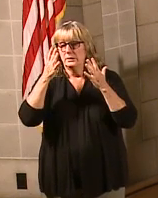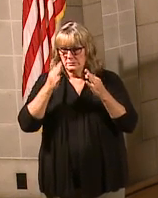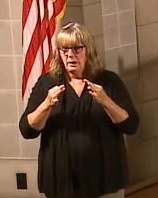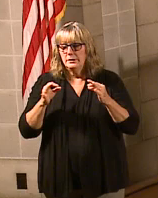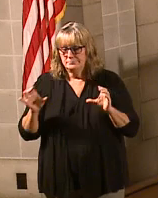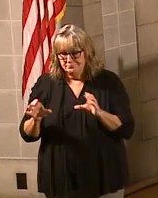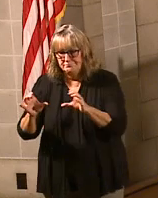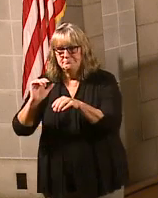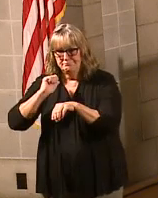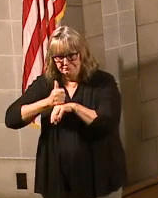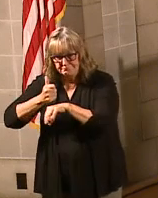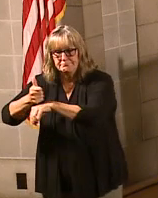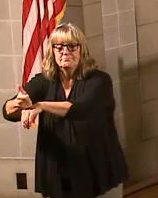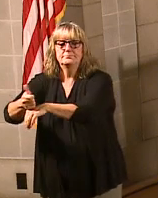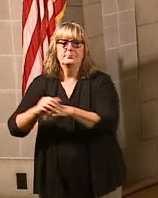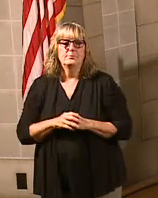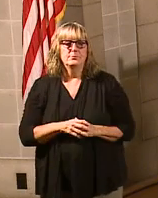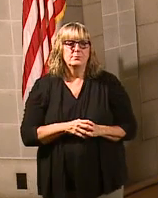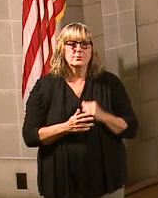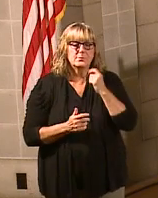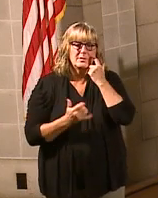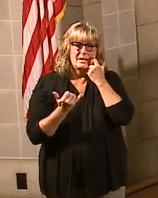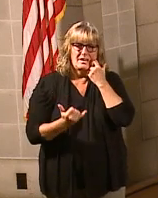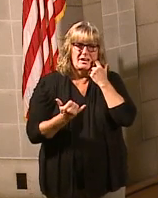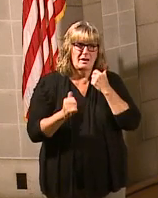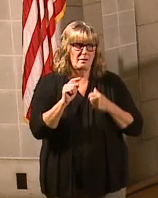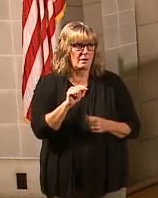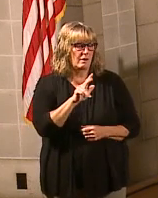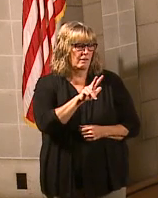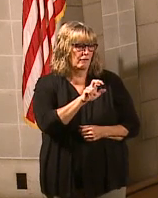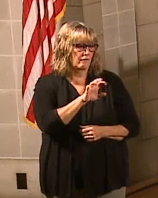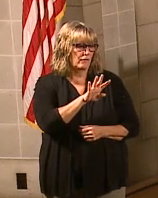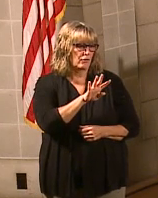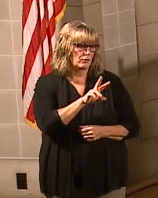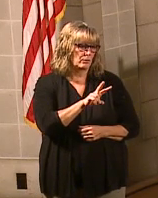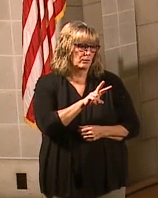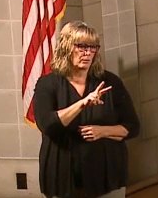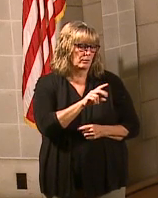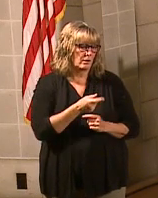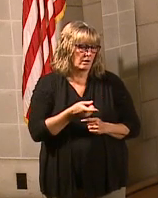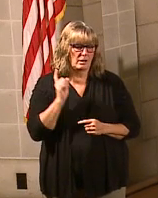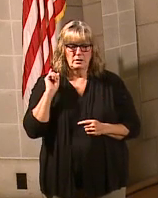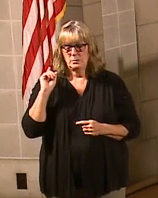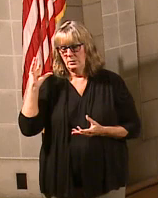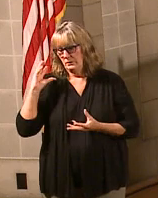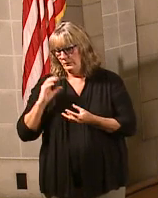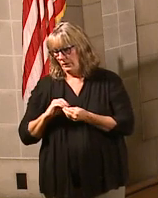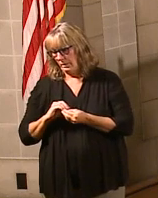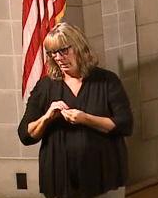TO REMINDER IT WAS WHEN WE